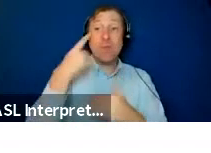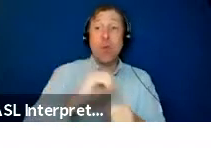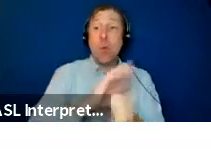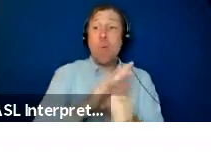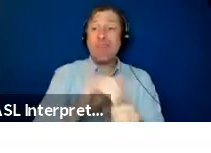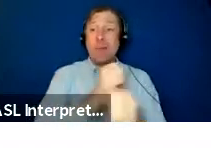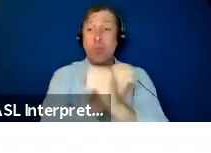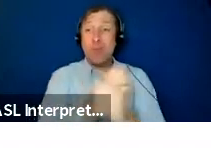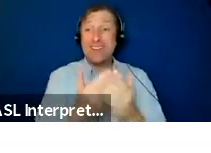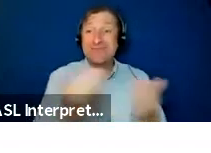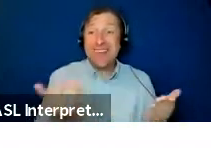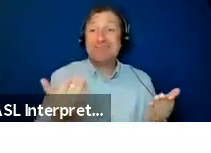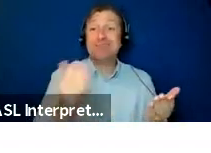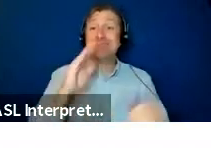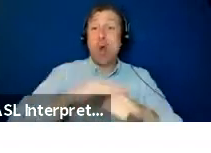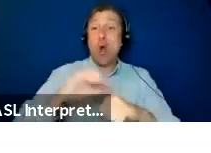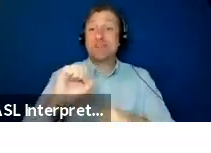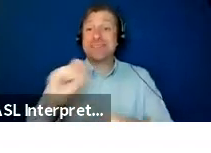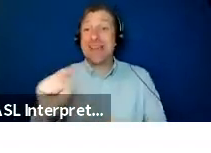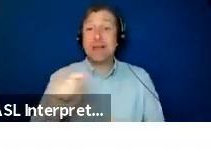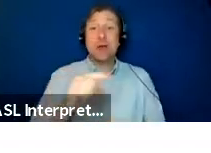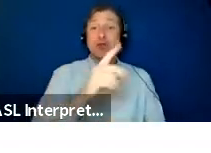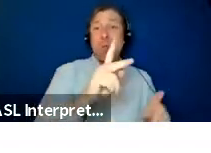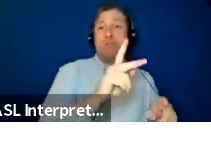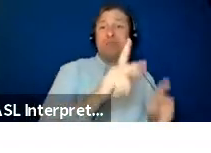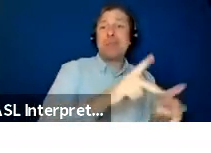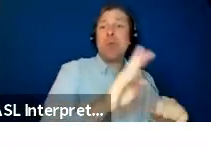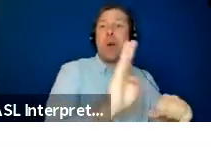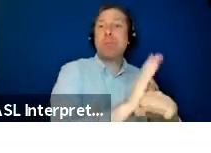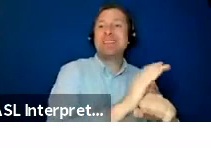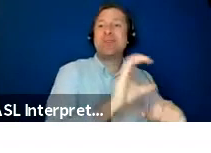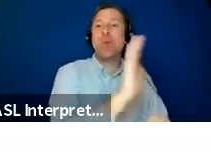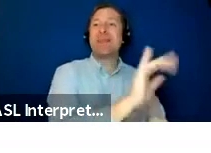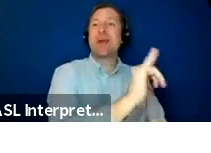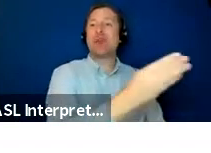and making sure that other people who are busy doing their regular jobs aren't the ones who are responsible for